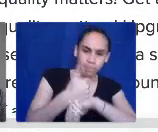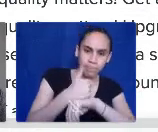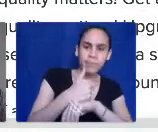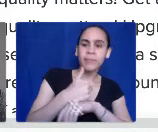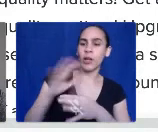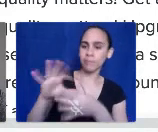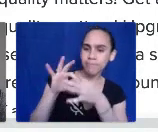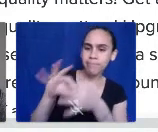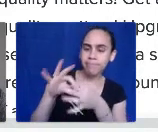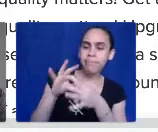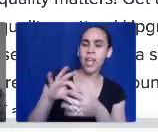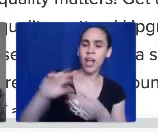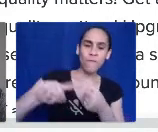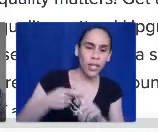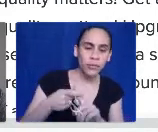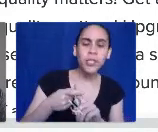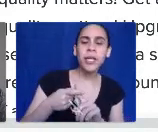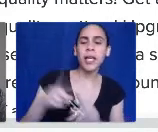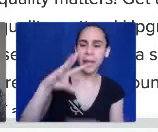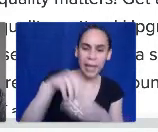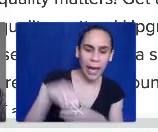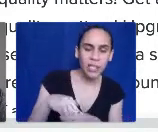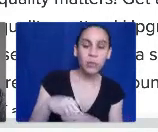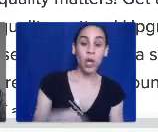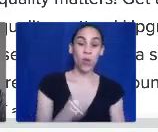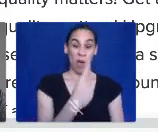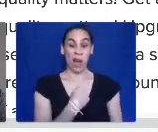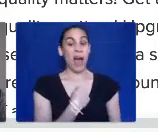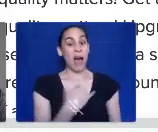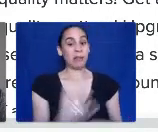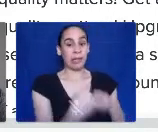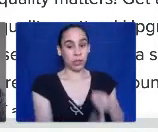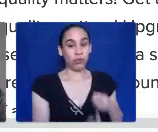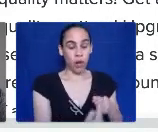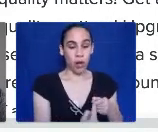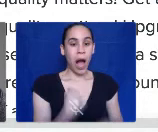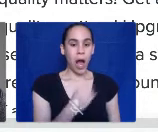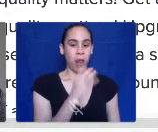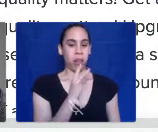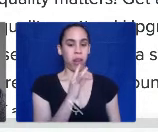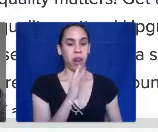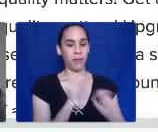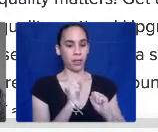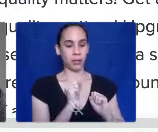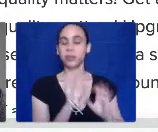um one other thing to an interview is i struggle with this is slow yourself down right um often